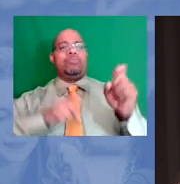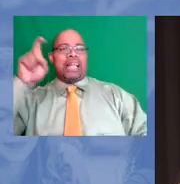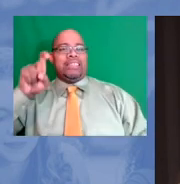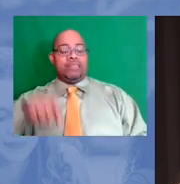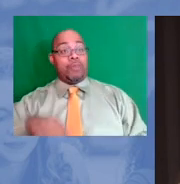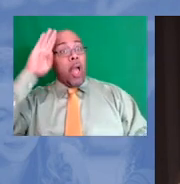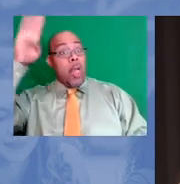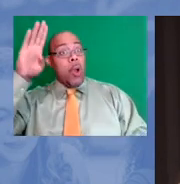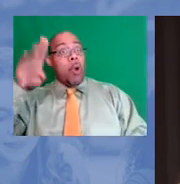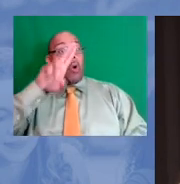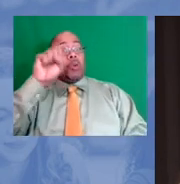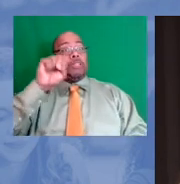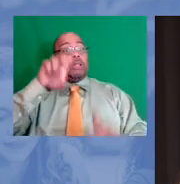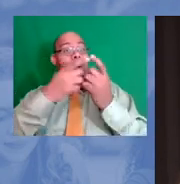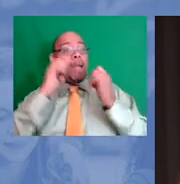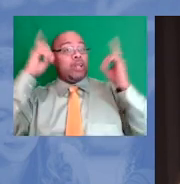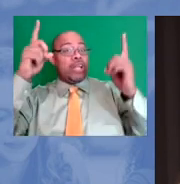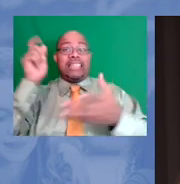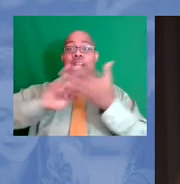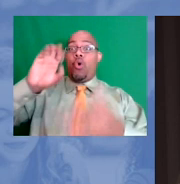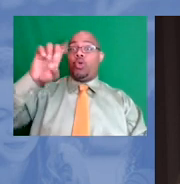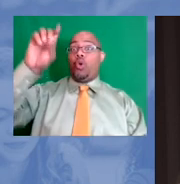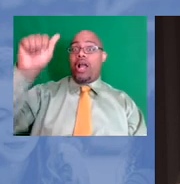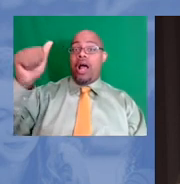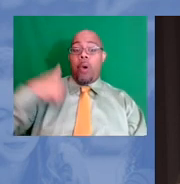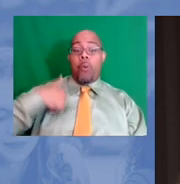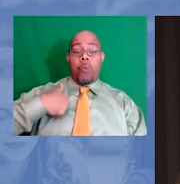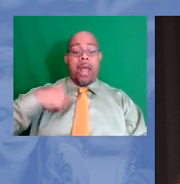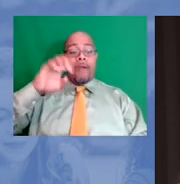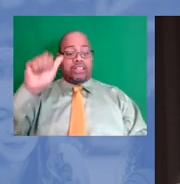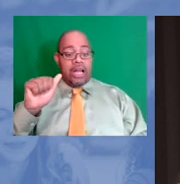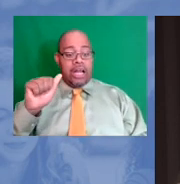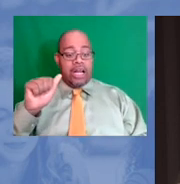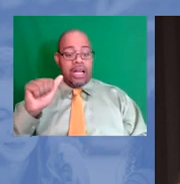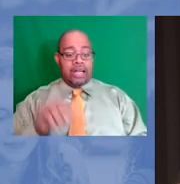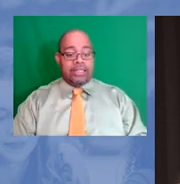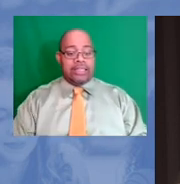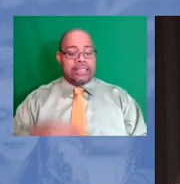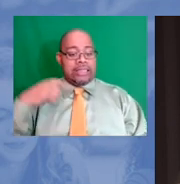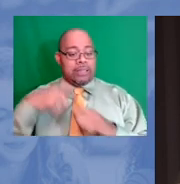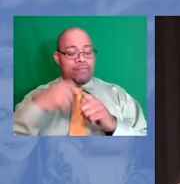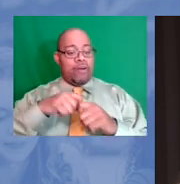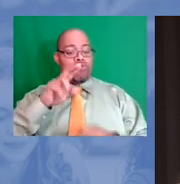OF EDUCATION. WE'RE MARIACHI FROM ROMA HIGH SCHOOL.